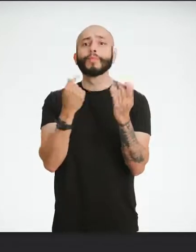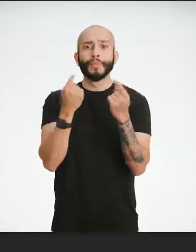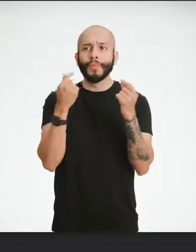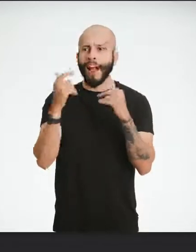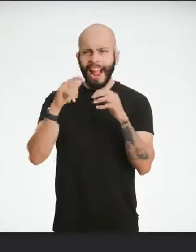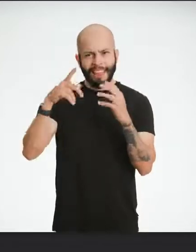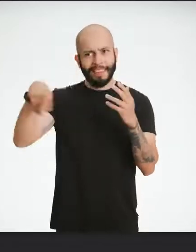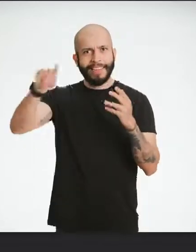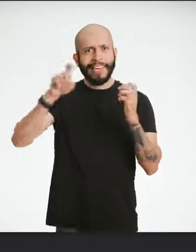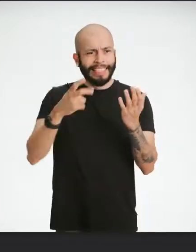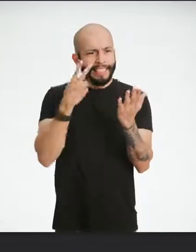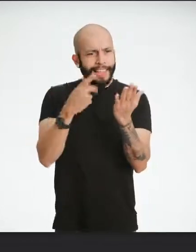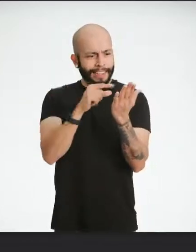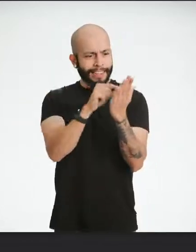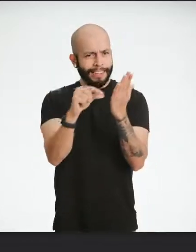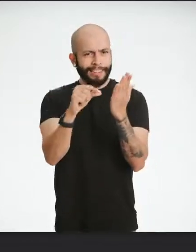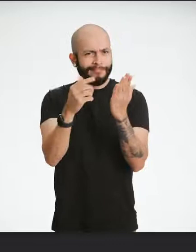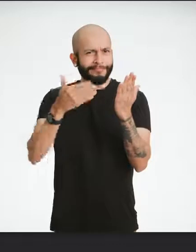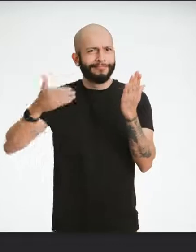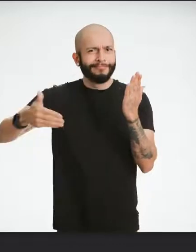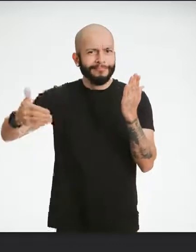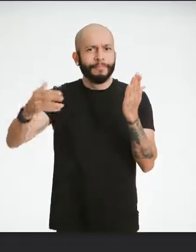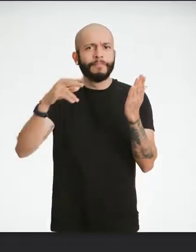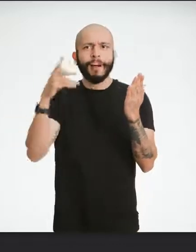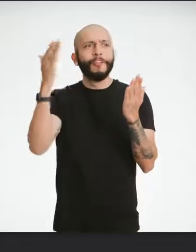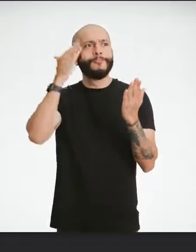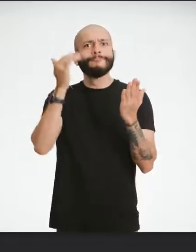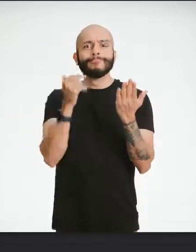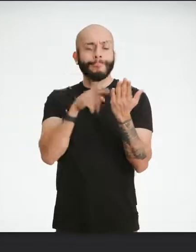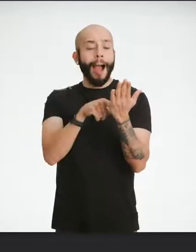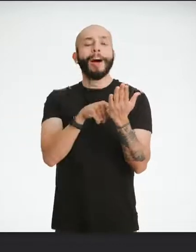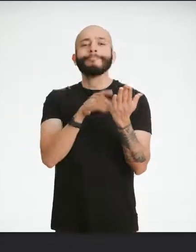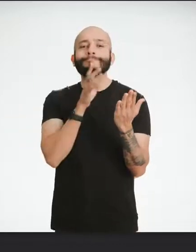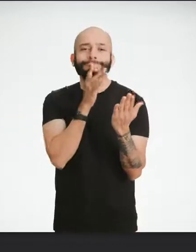People need to see the phrase at some point, so they know what to say to Siri, so I'm going